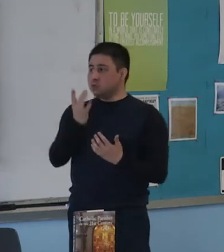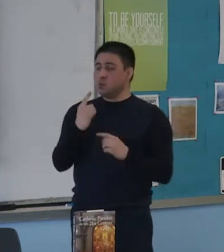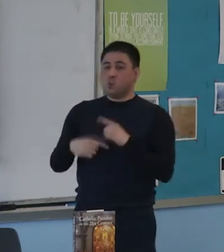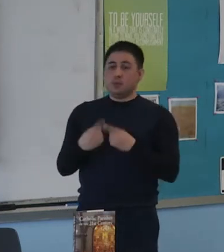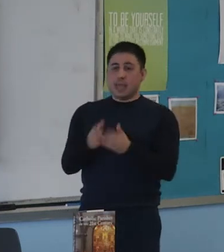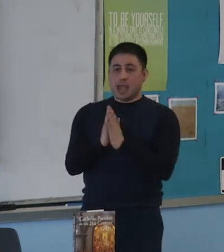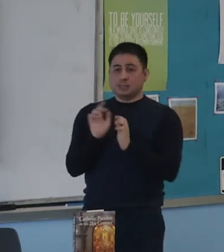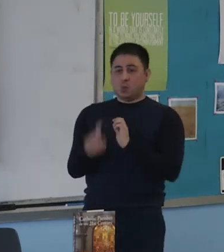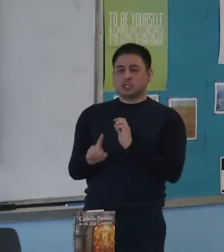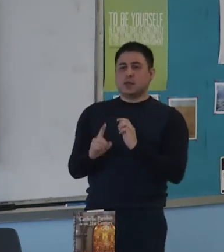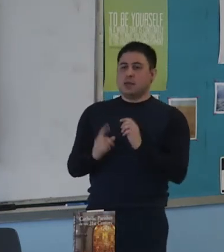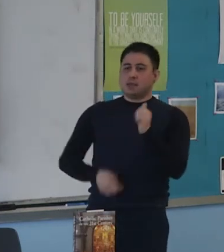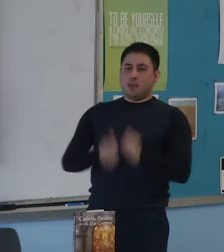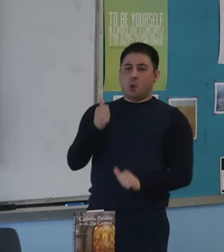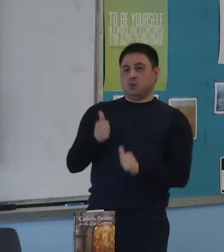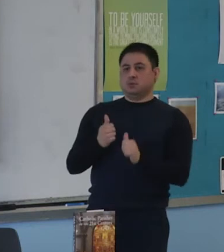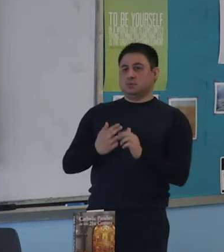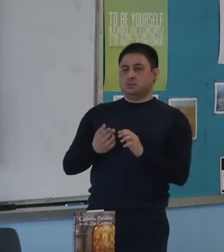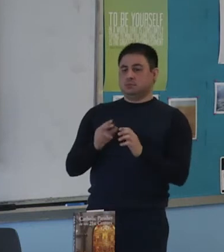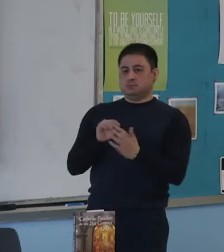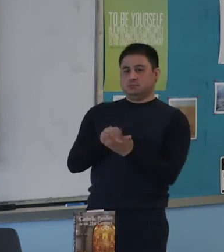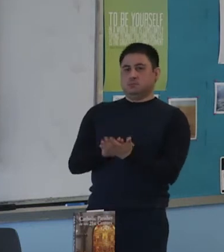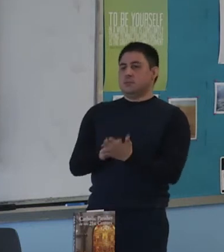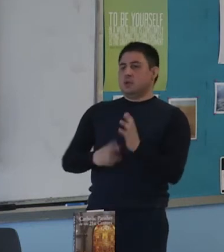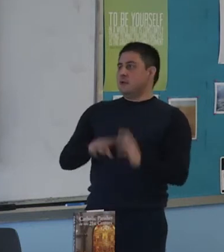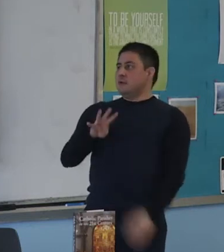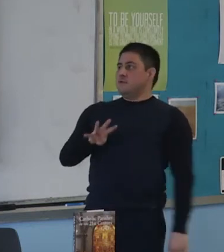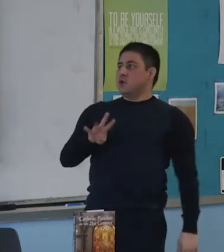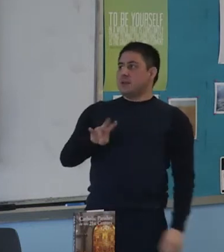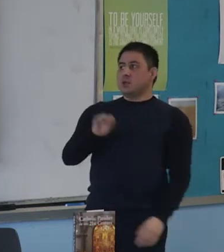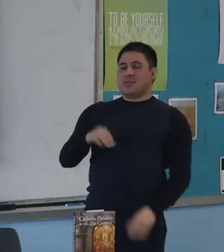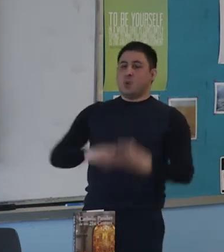question, again the highest level was at 47%, so I'm not sure,